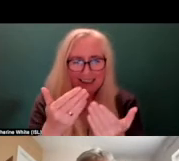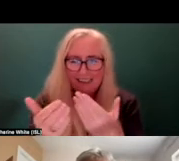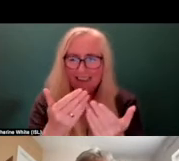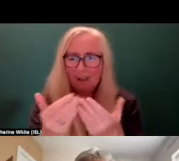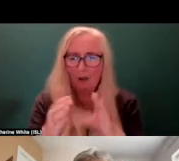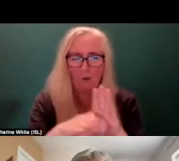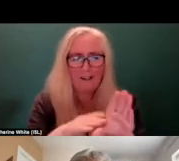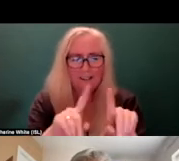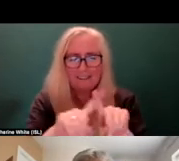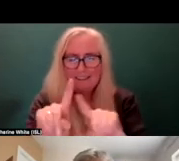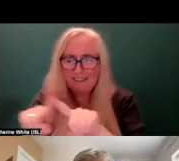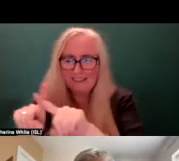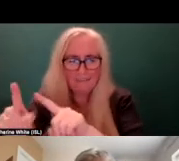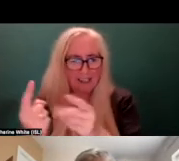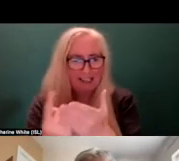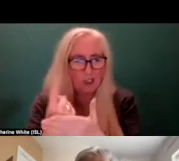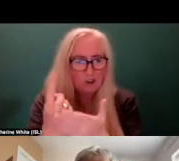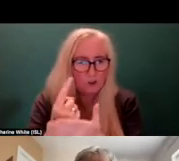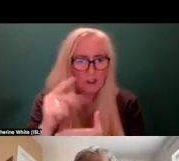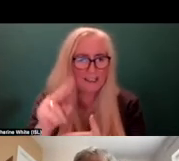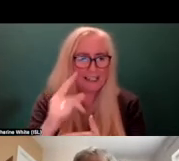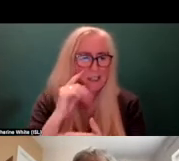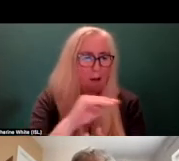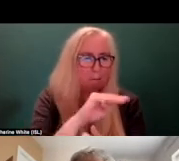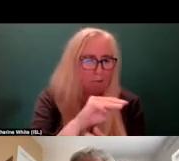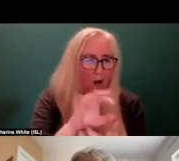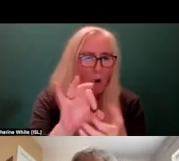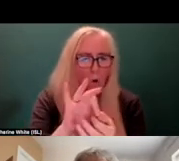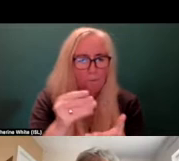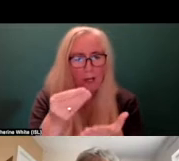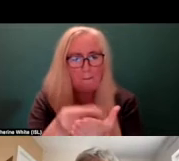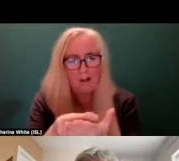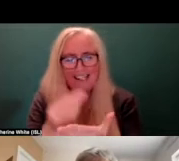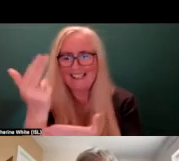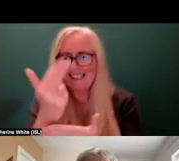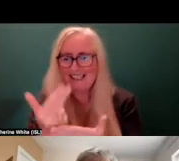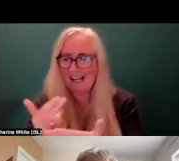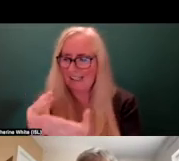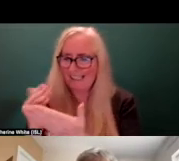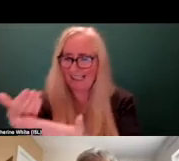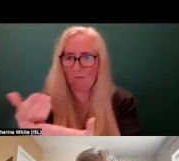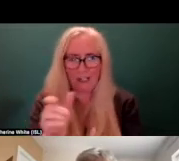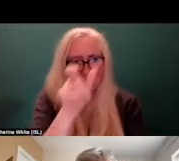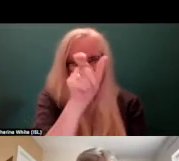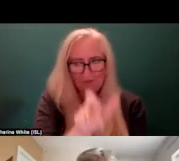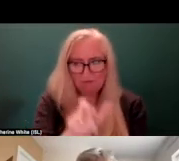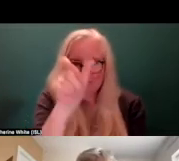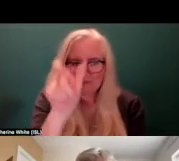some of this housing. So you see, you know, there is strands there around people, homes, money, design and delivery.